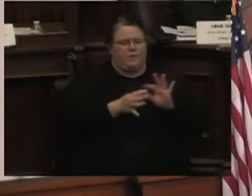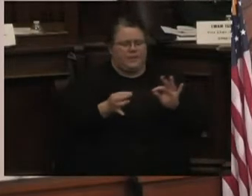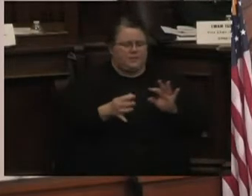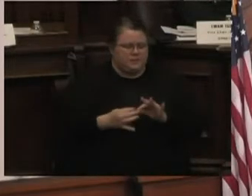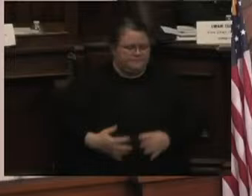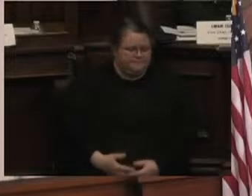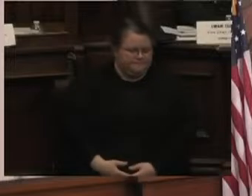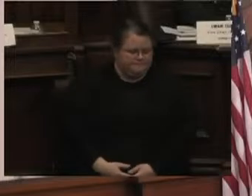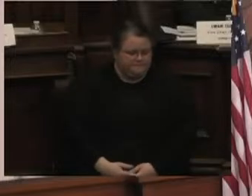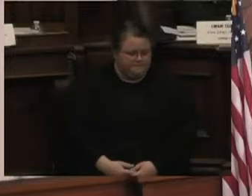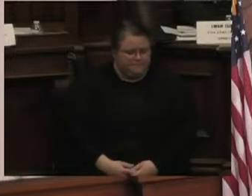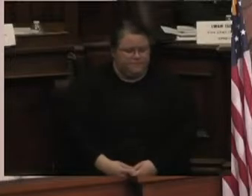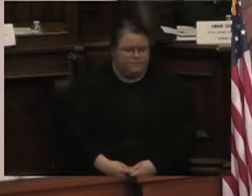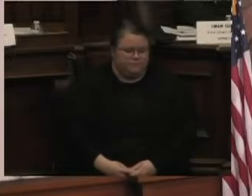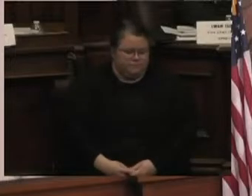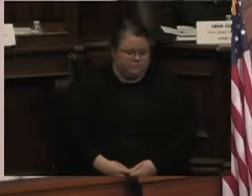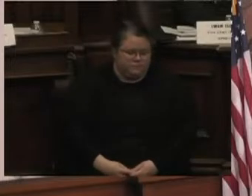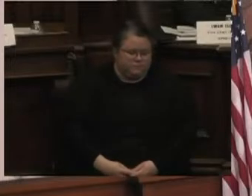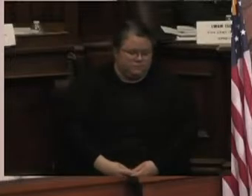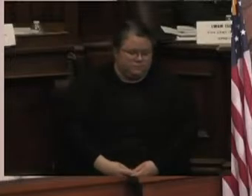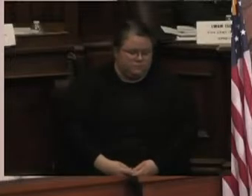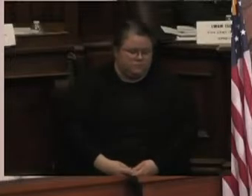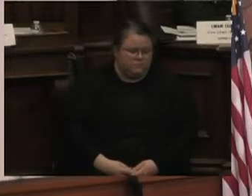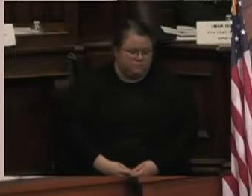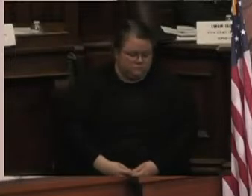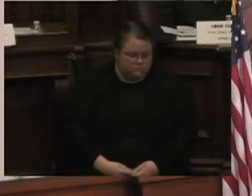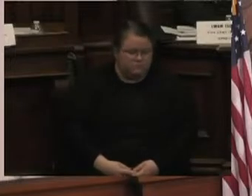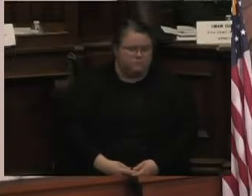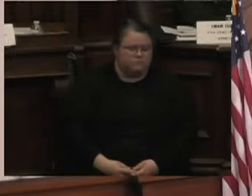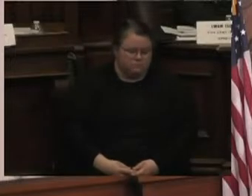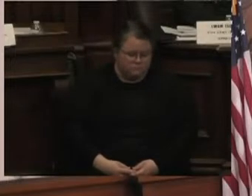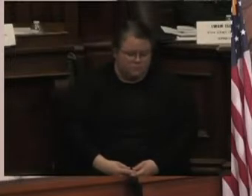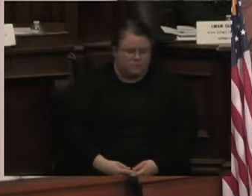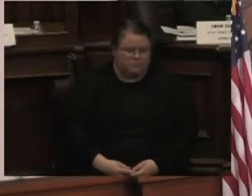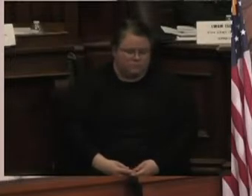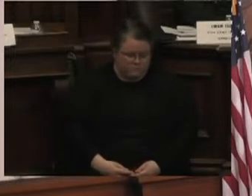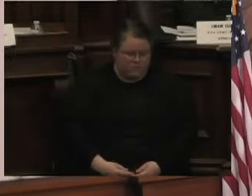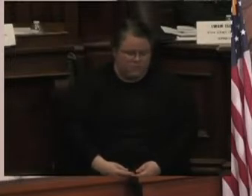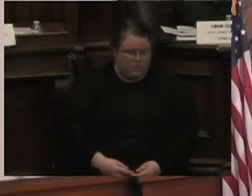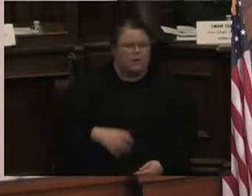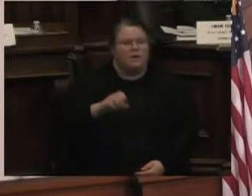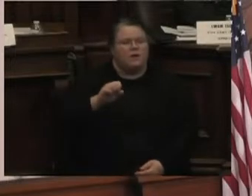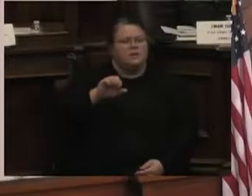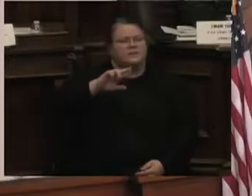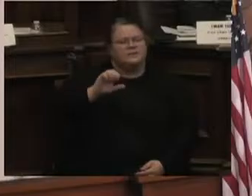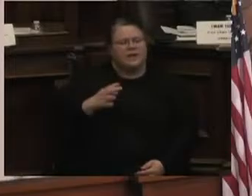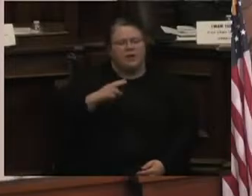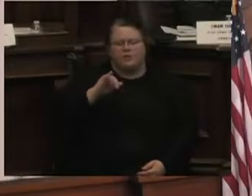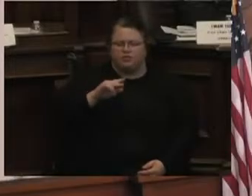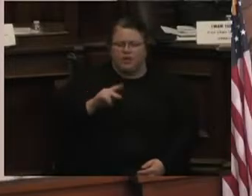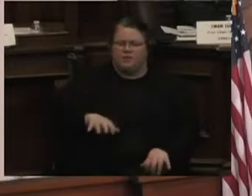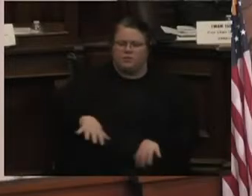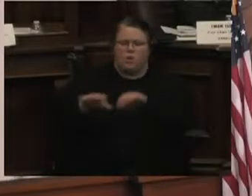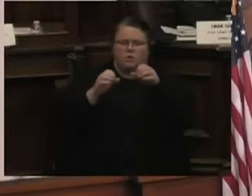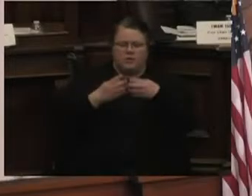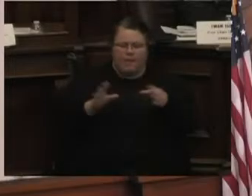not a question, but I do want to lift up that last point you said, and I also want to say